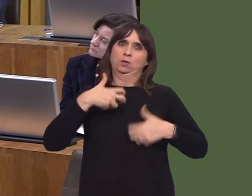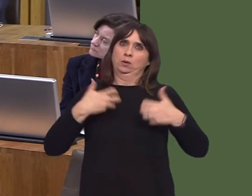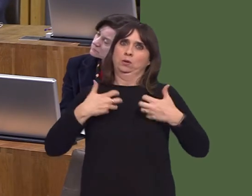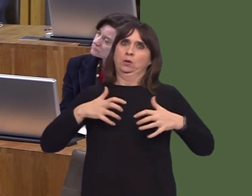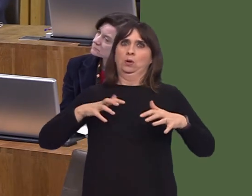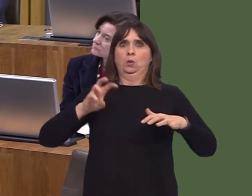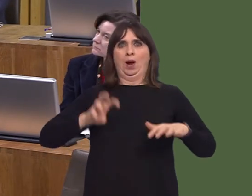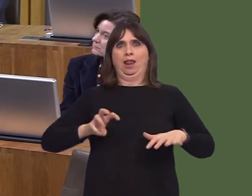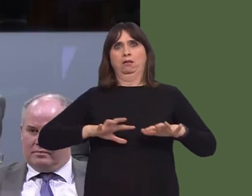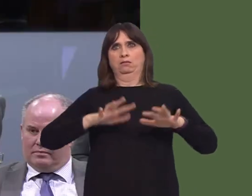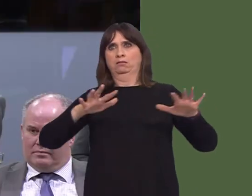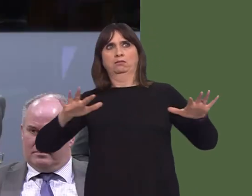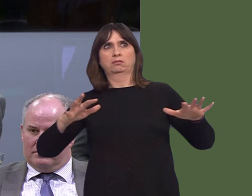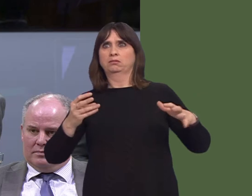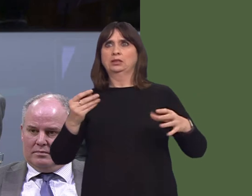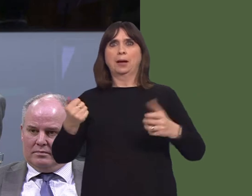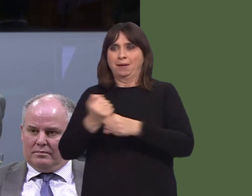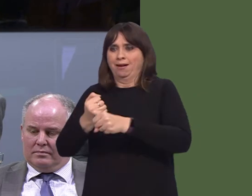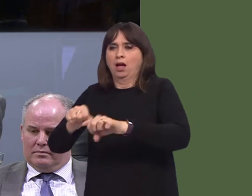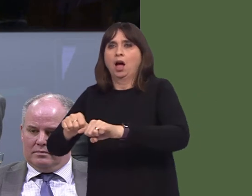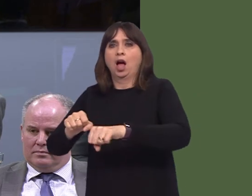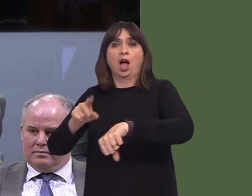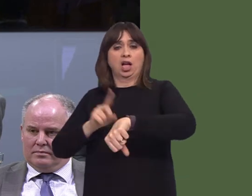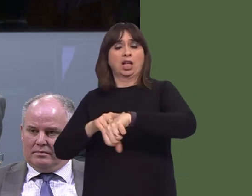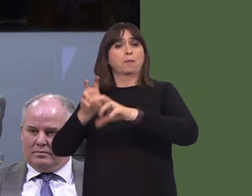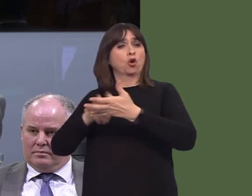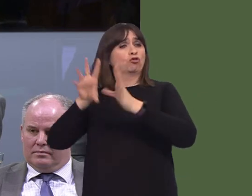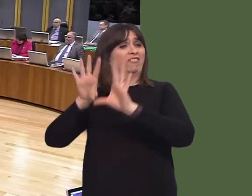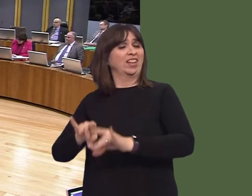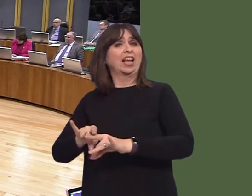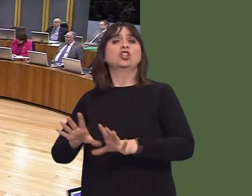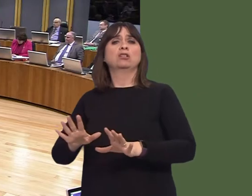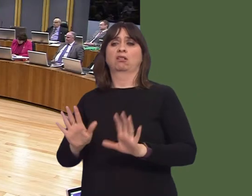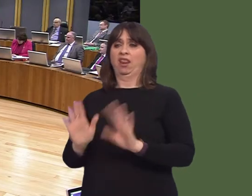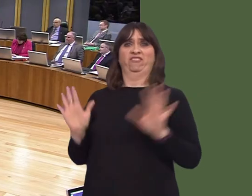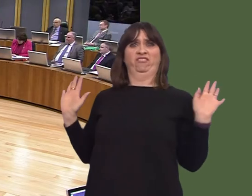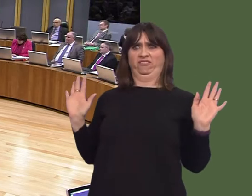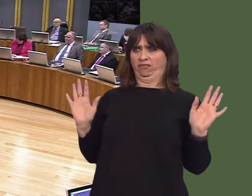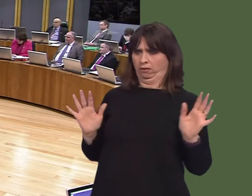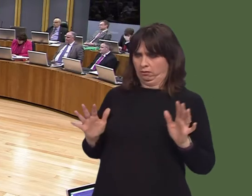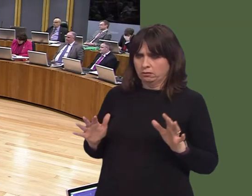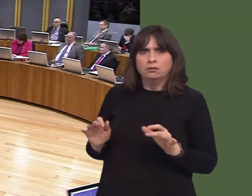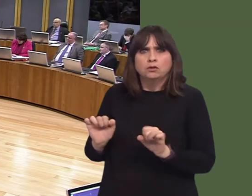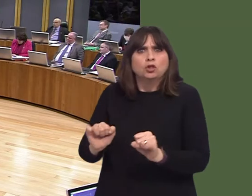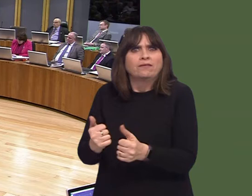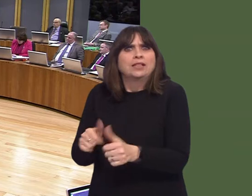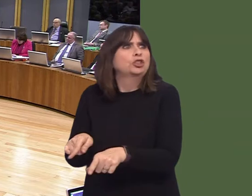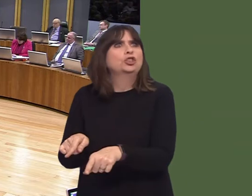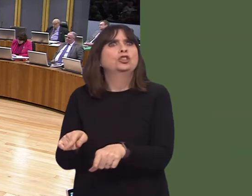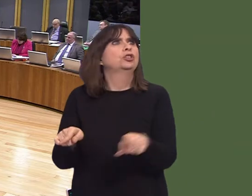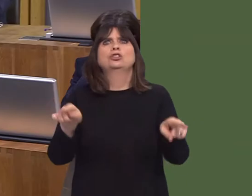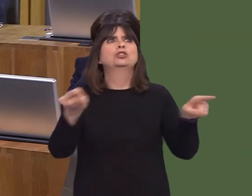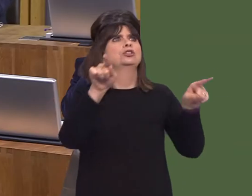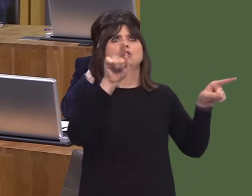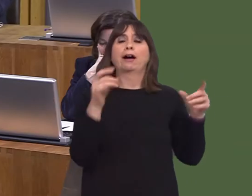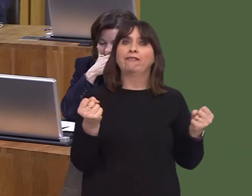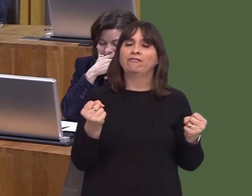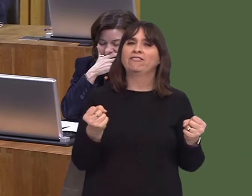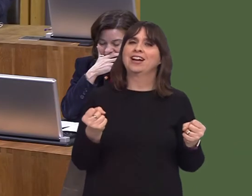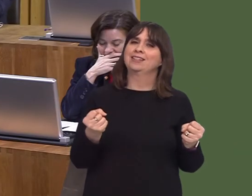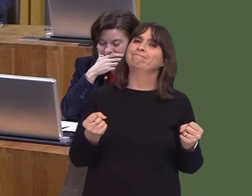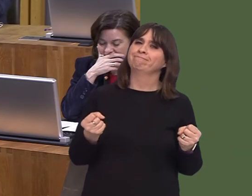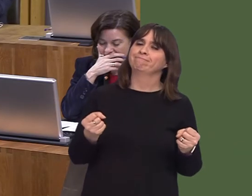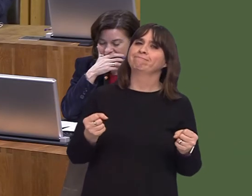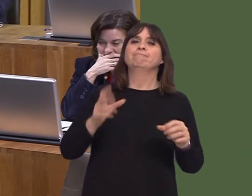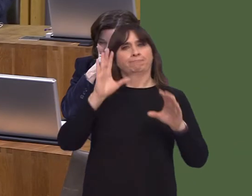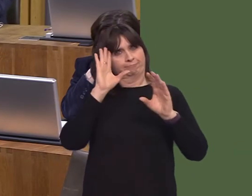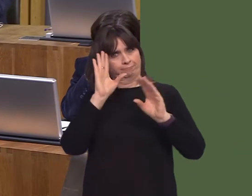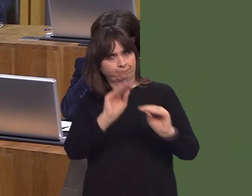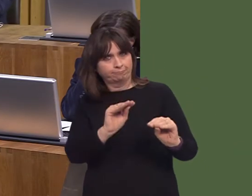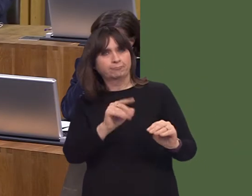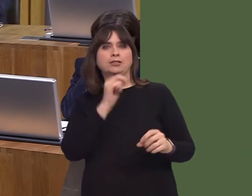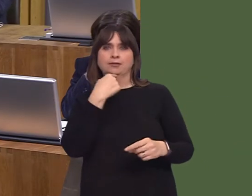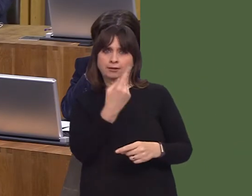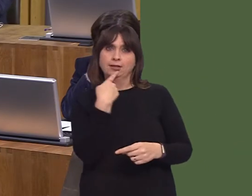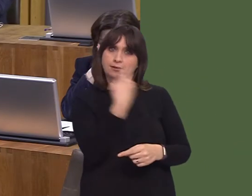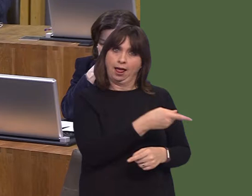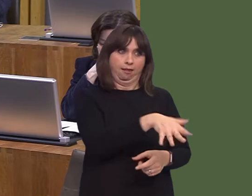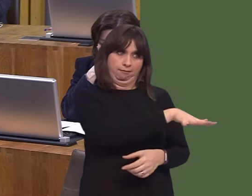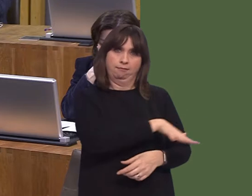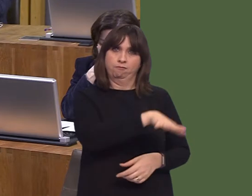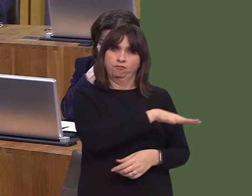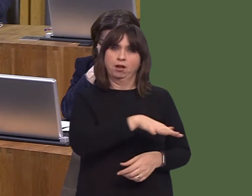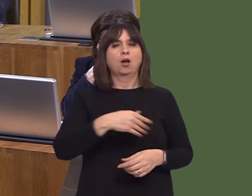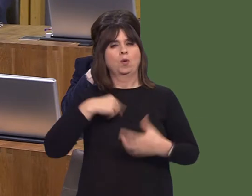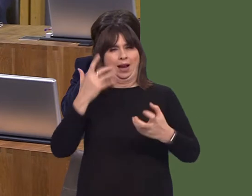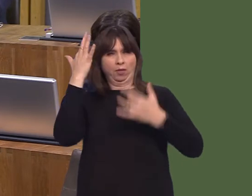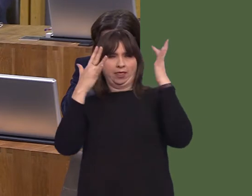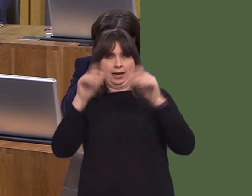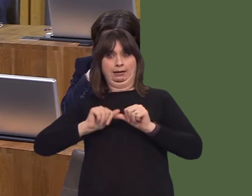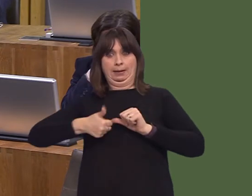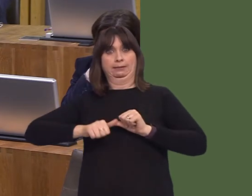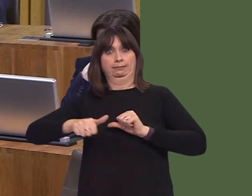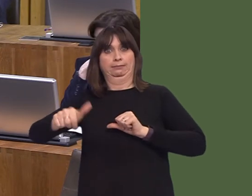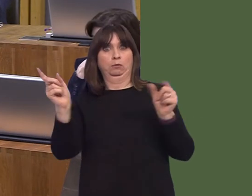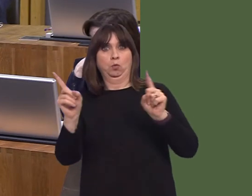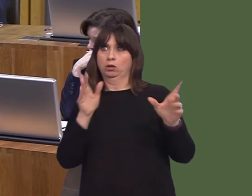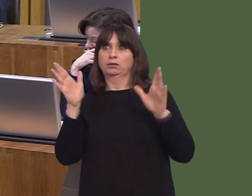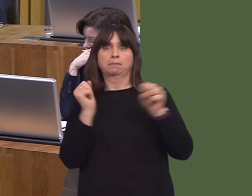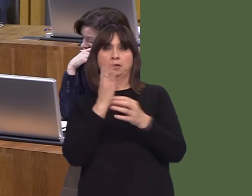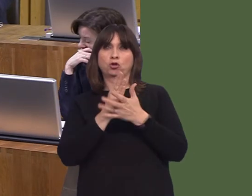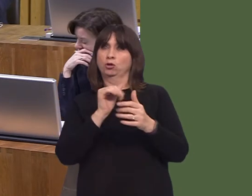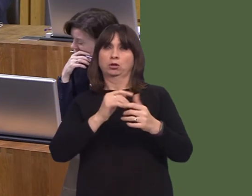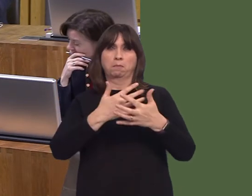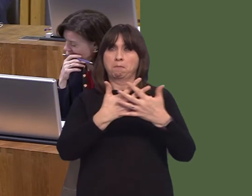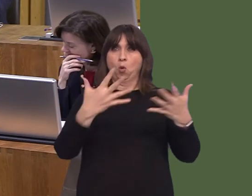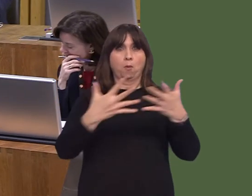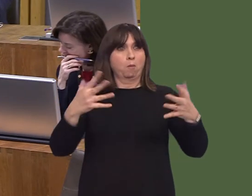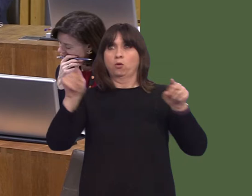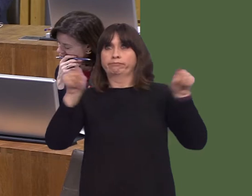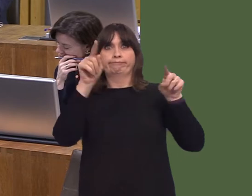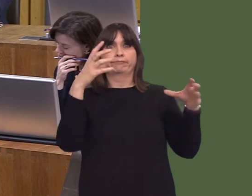they have been given in the planning Act, are given the flexibility to work together